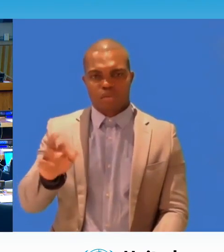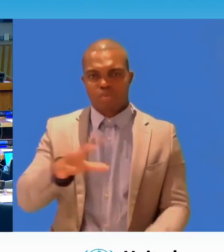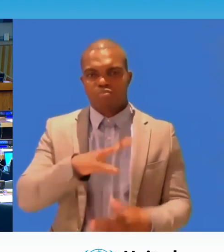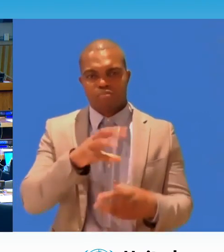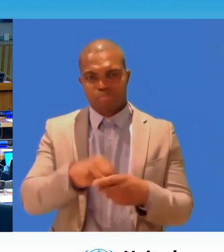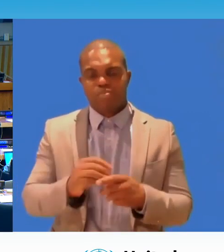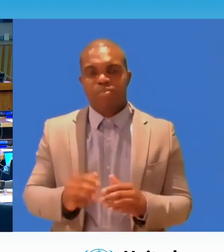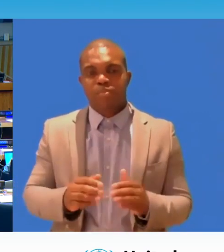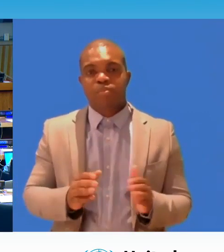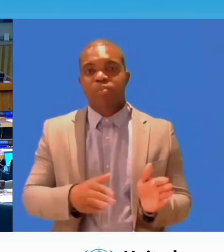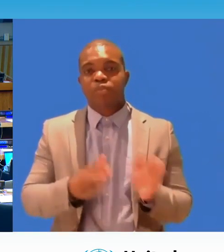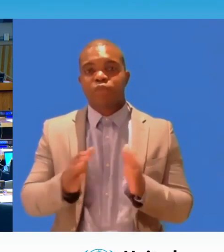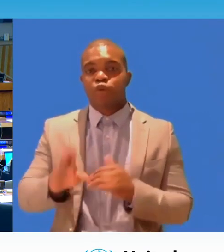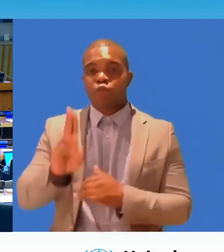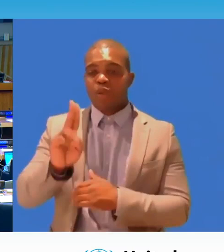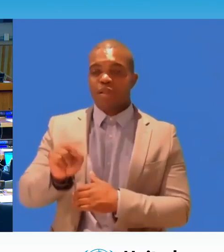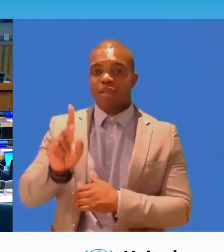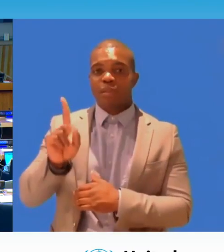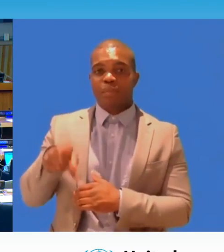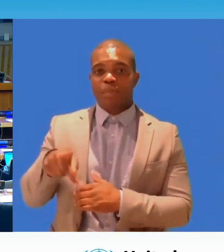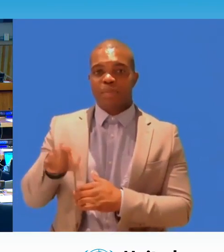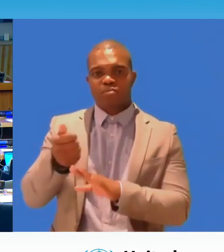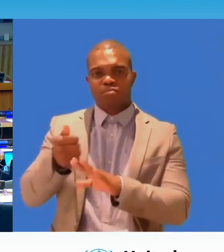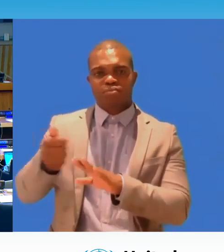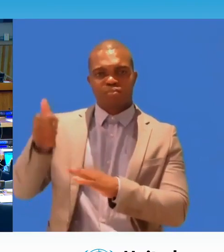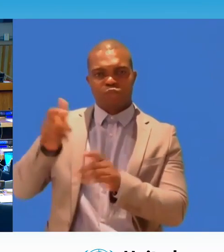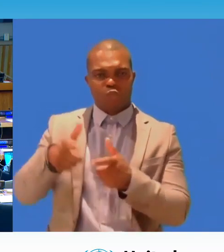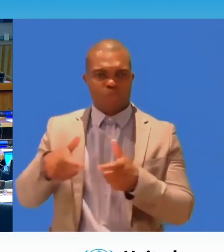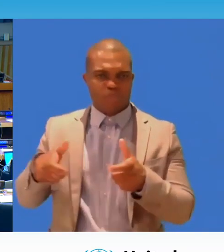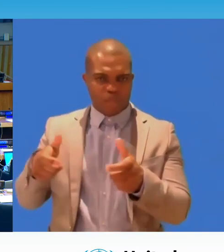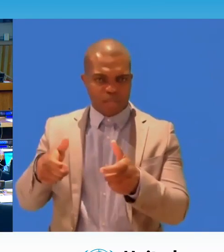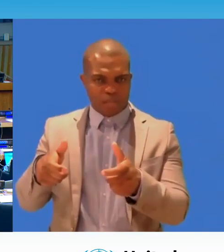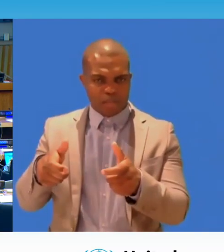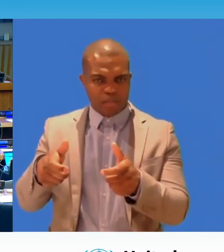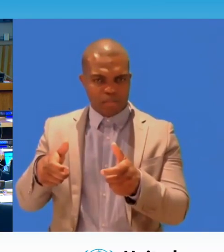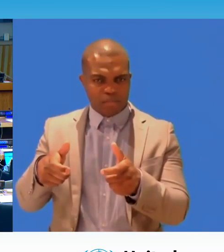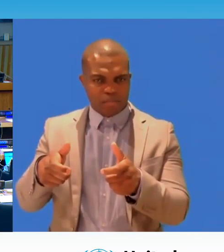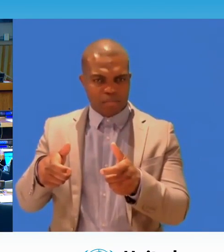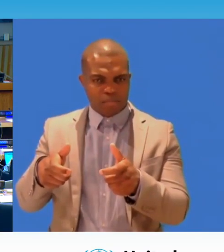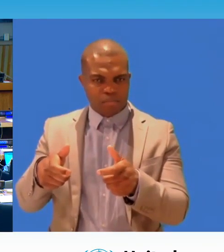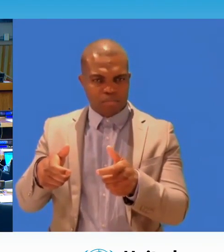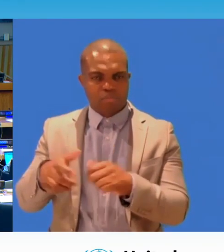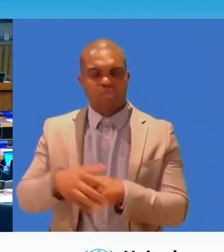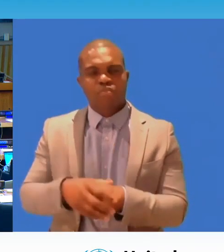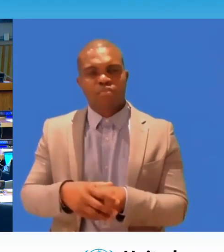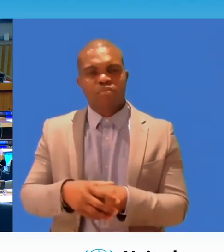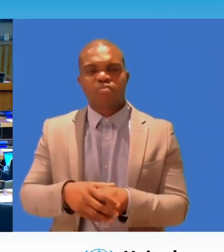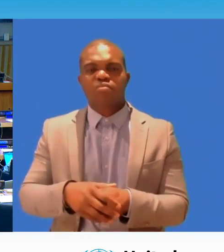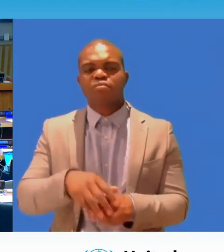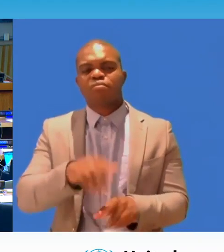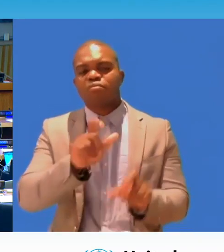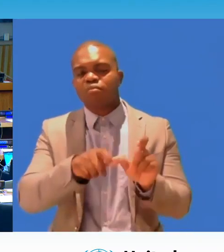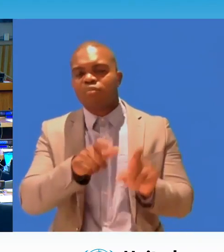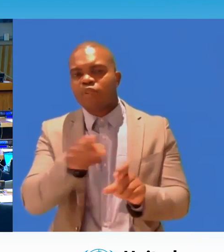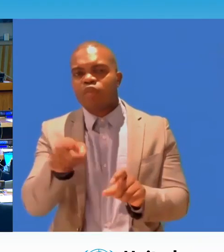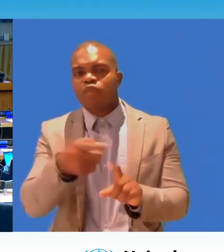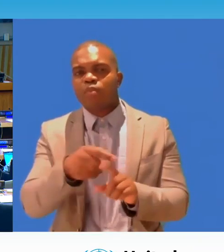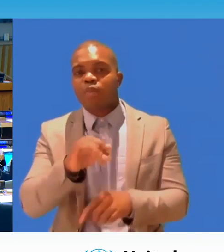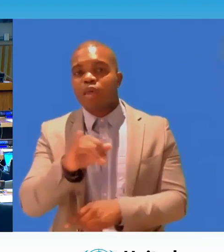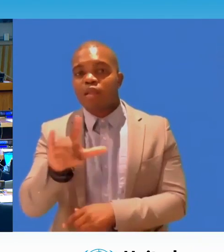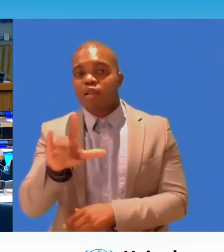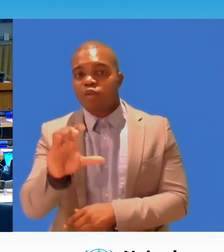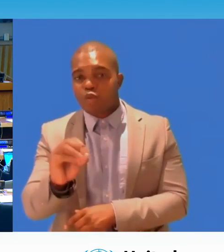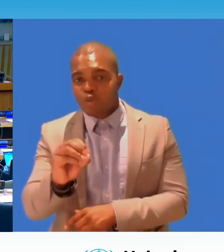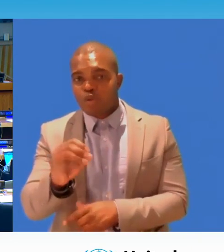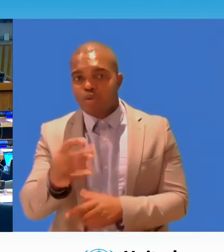International labor organization I Miss Ola Abul manager of the United Nations partnership on the